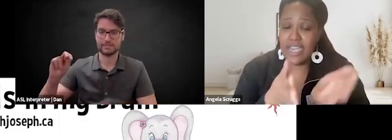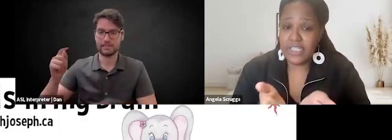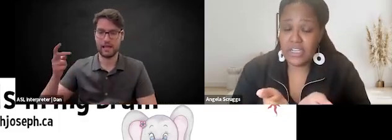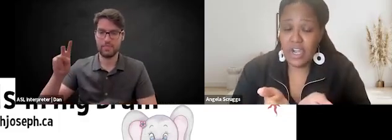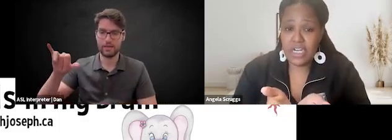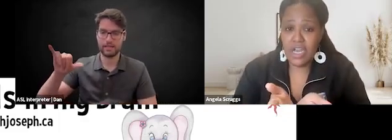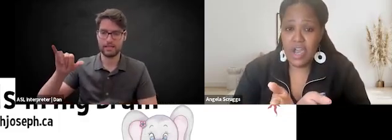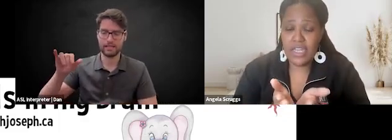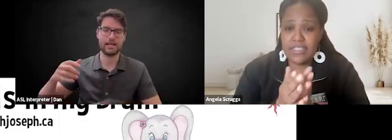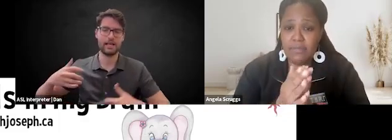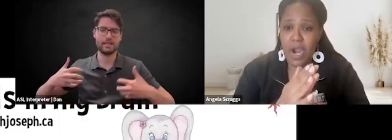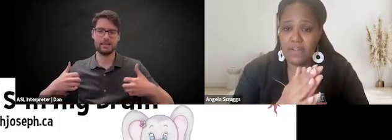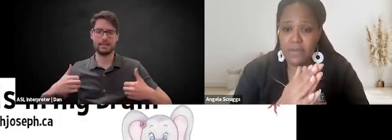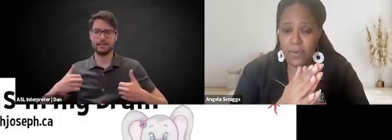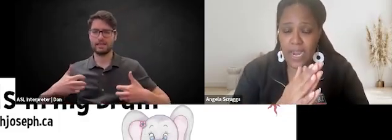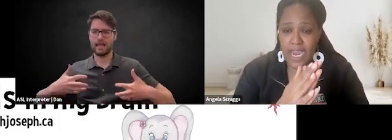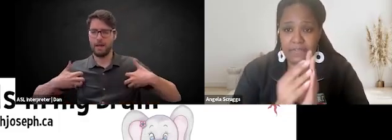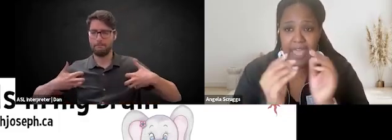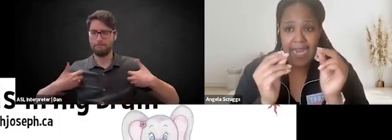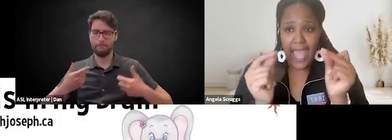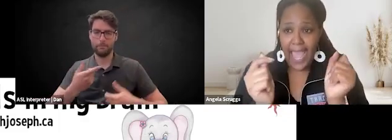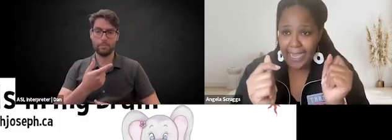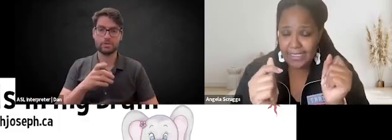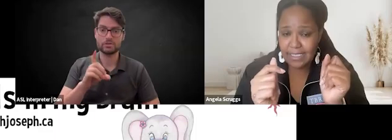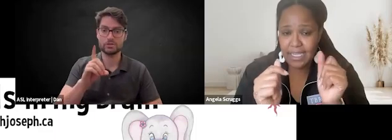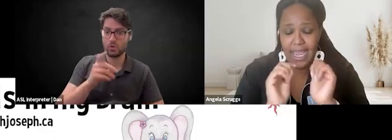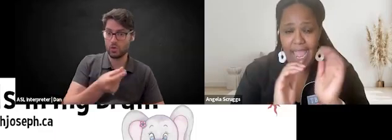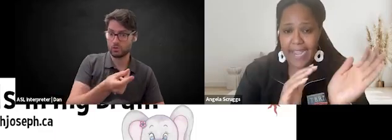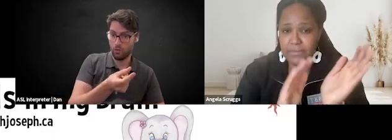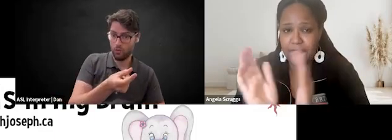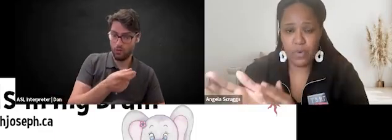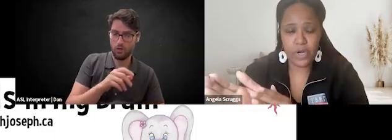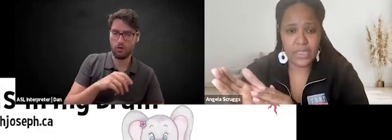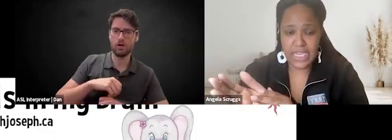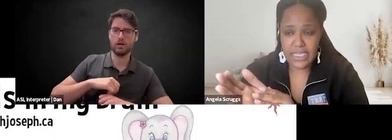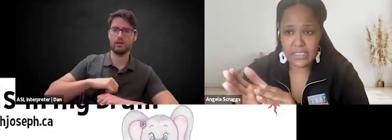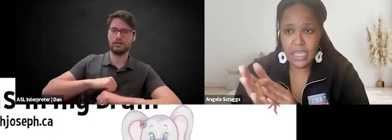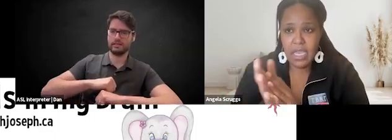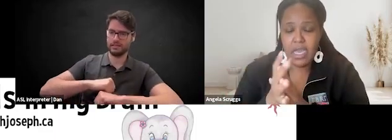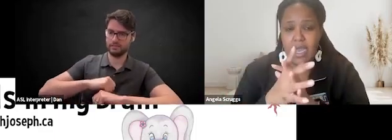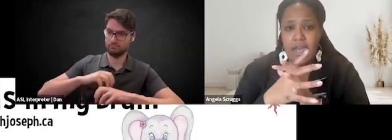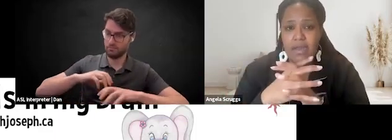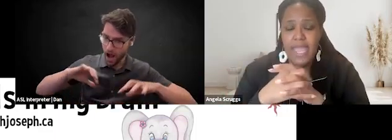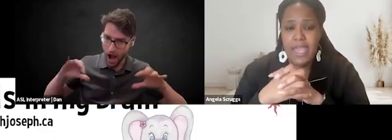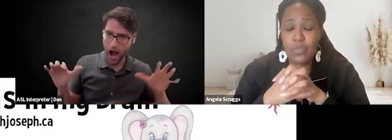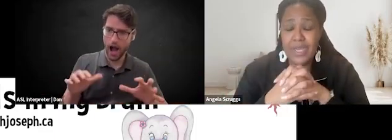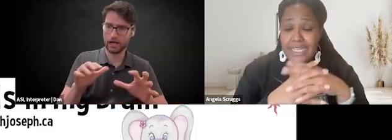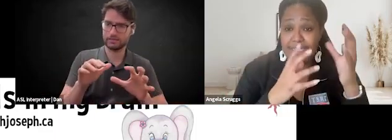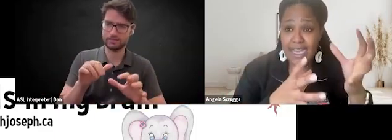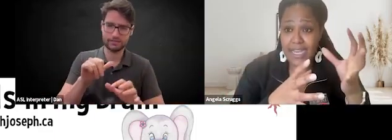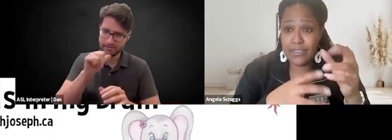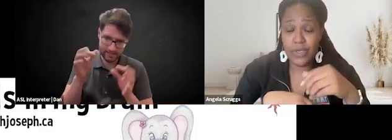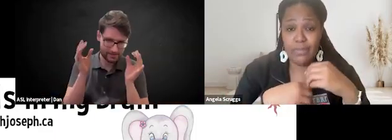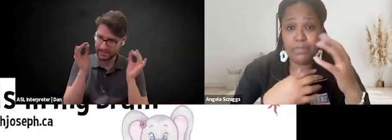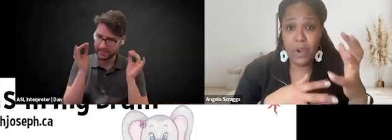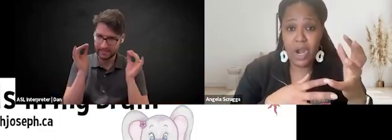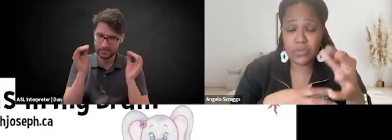Derik the Guard Dog is the part of the brain that acts. It acts before it thinks, Um... and when it does, when it barks,